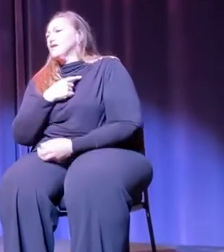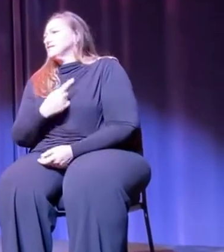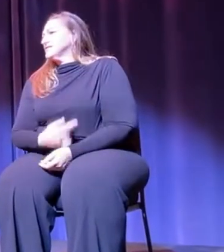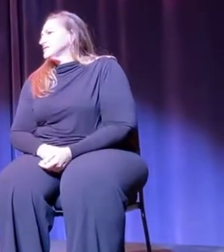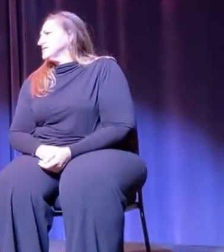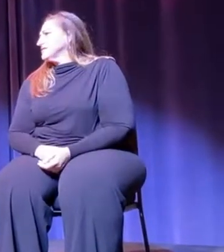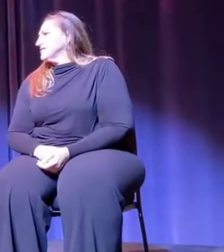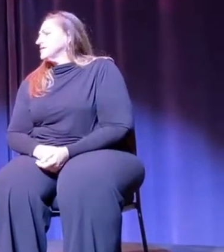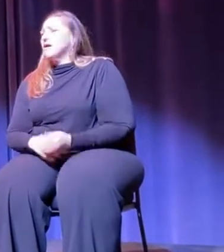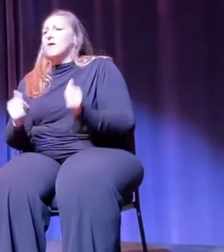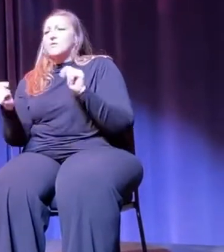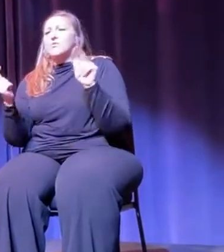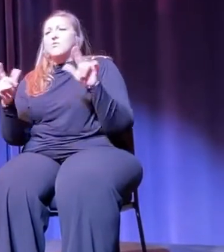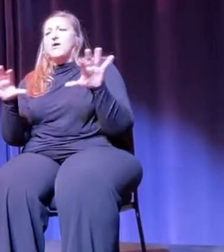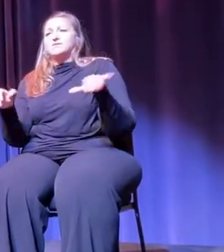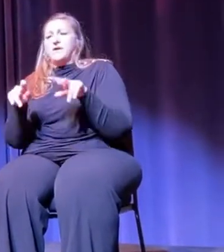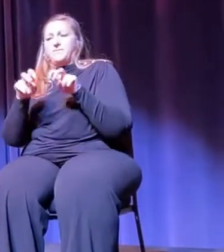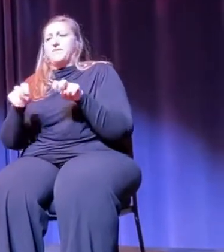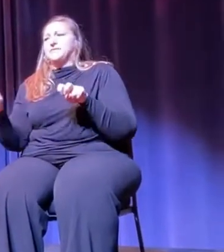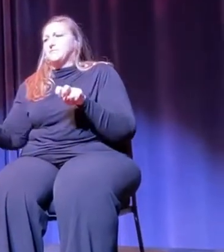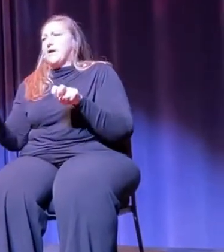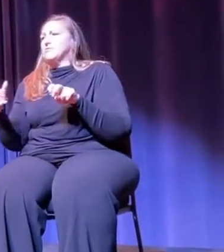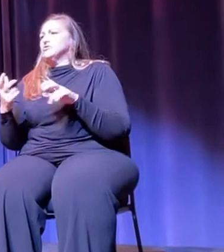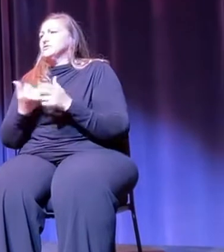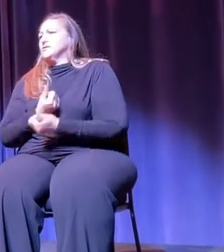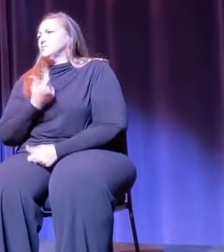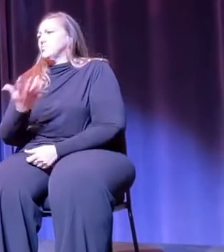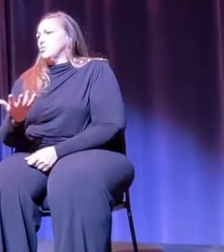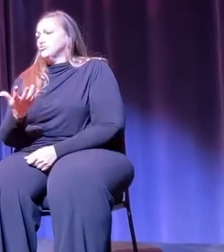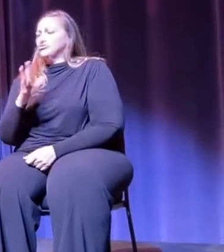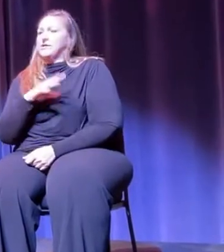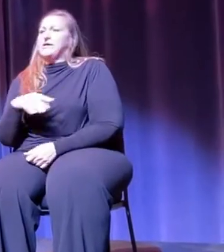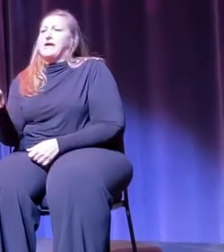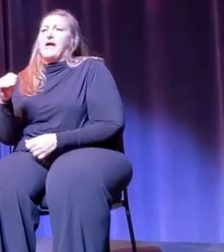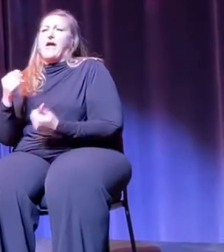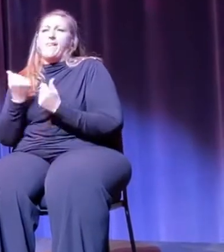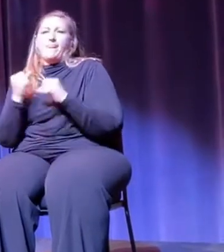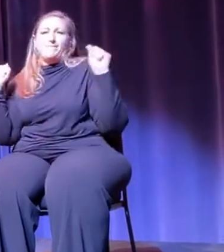Could y'all talk about, this panel is poetry and liberation,